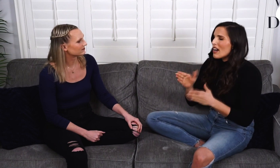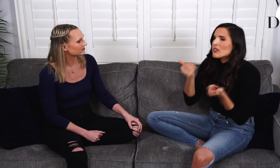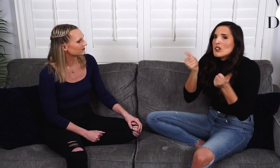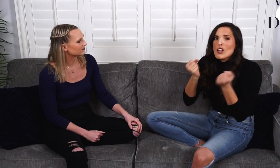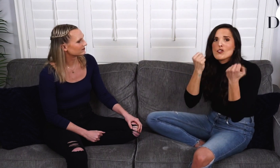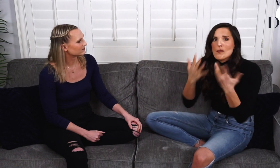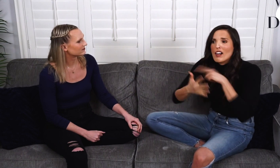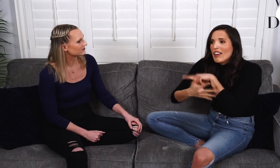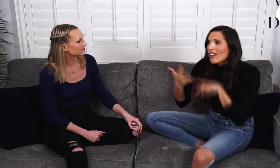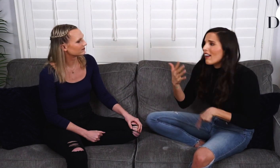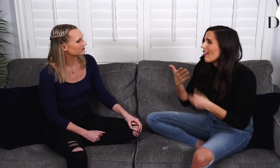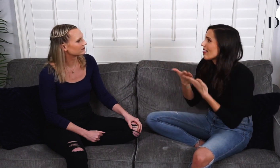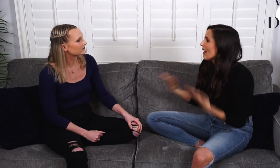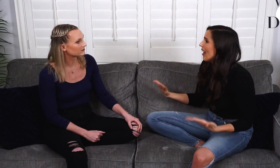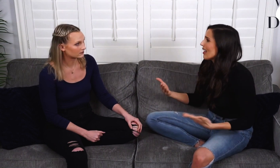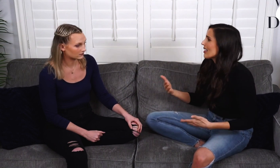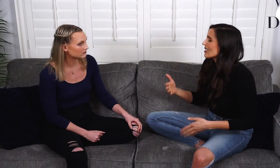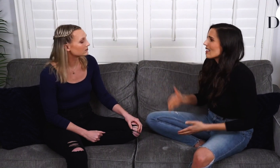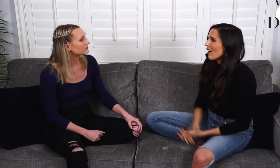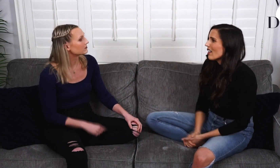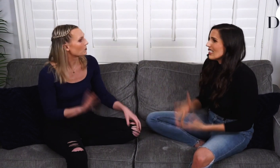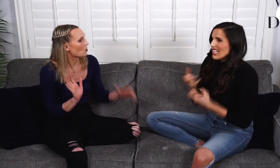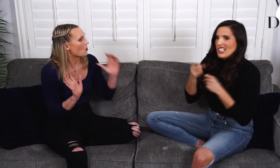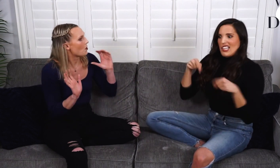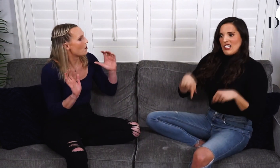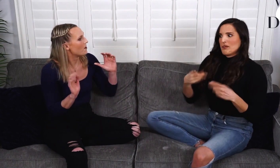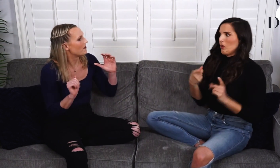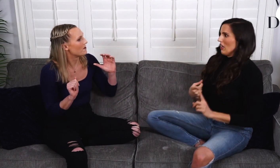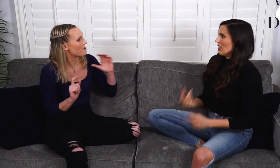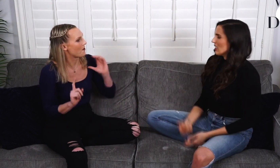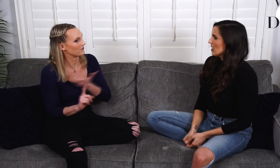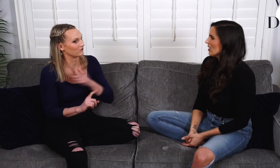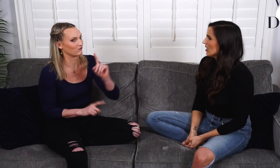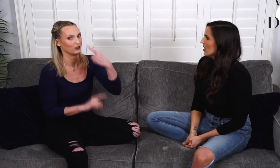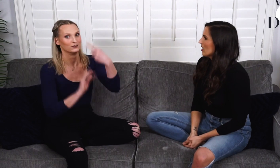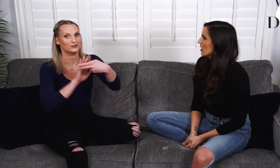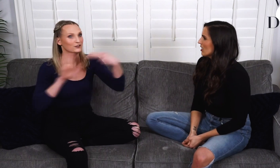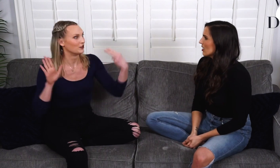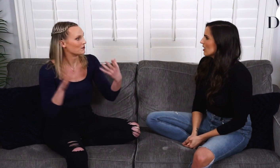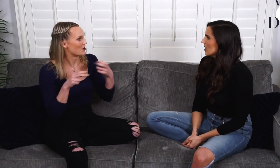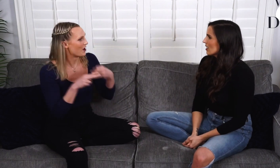tried so many different approaches to get to this point where we are now. - Originally we wanted